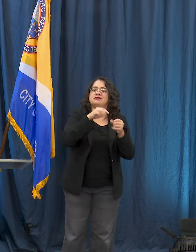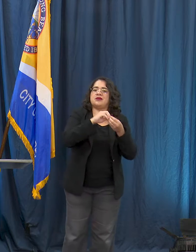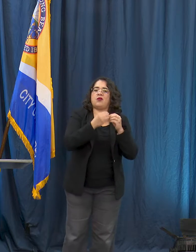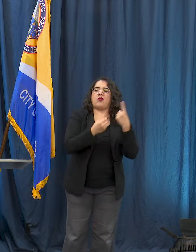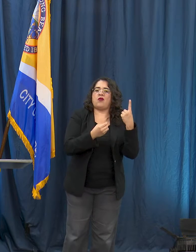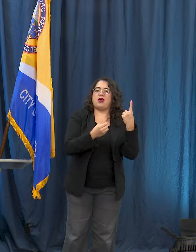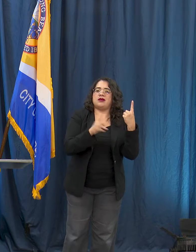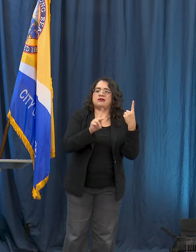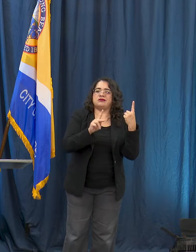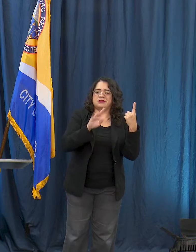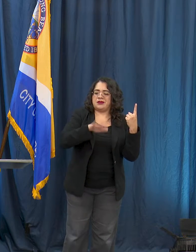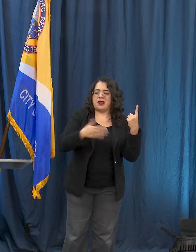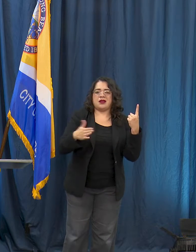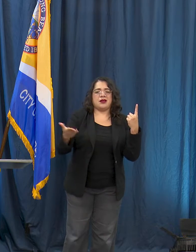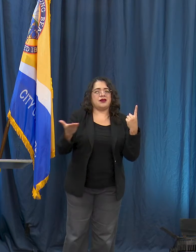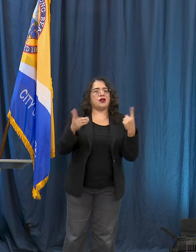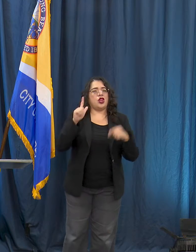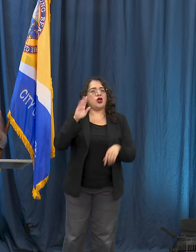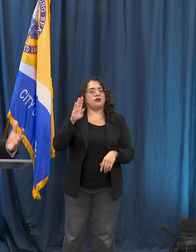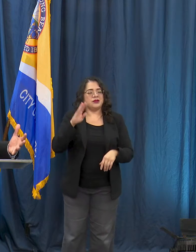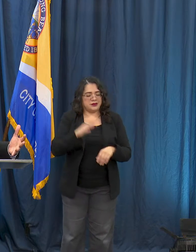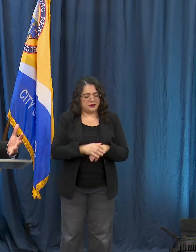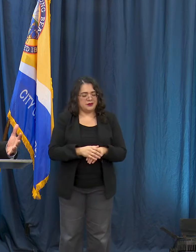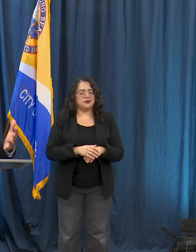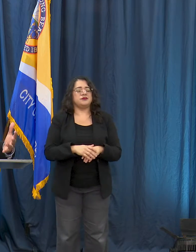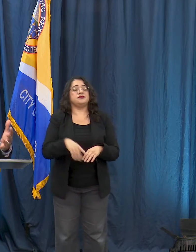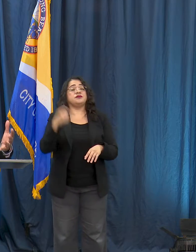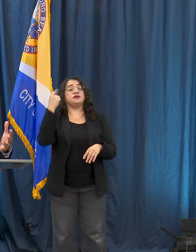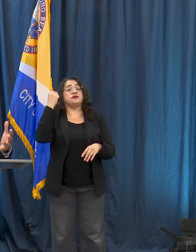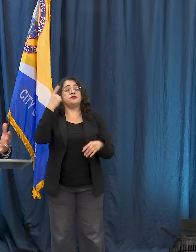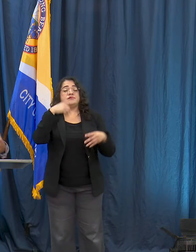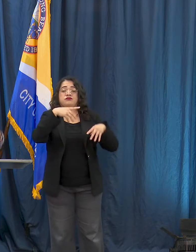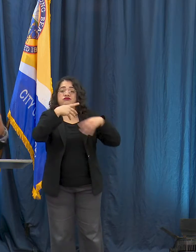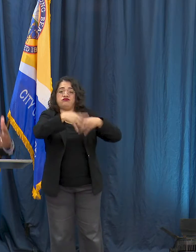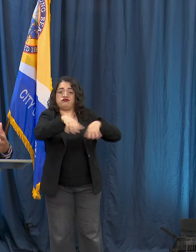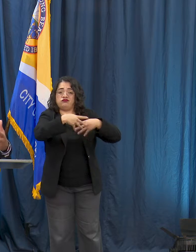to manage in light of the protests that are happening to also keep folks